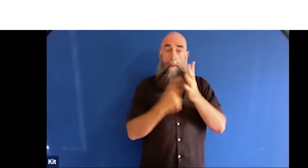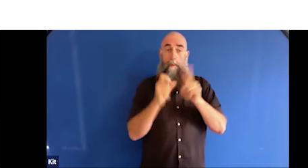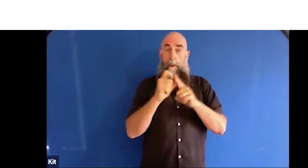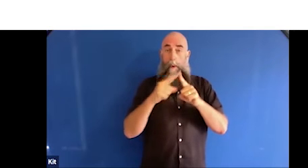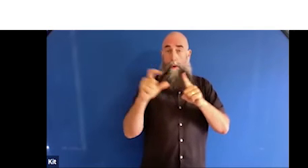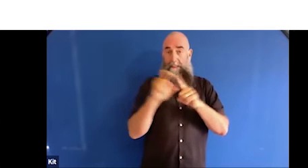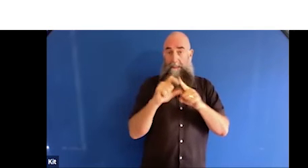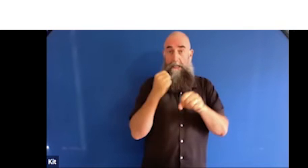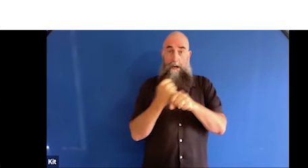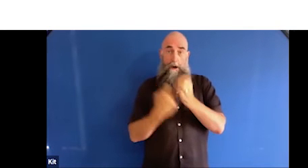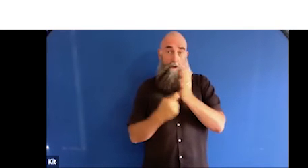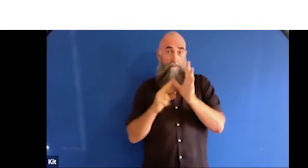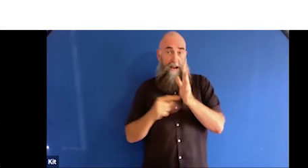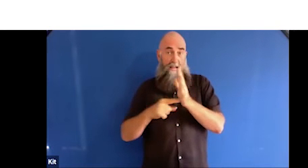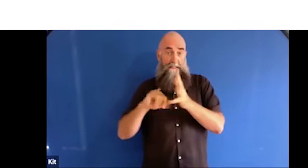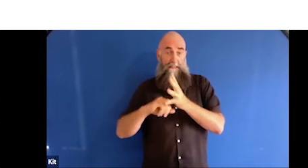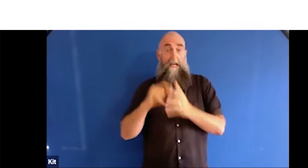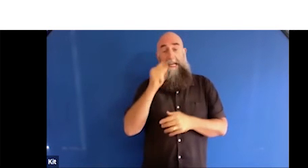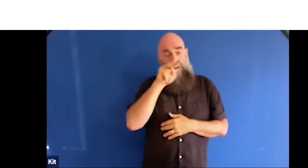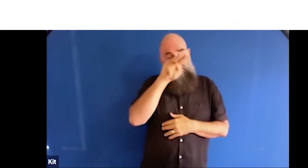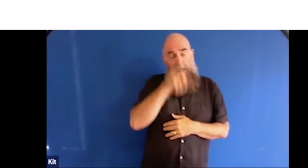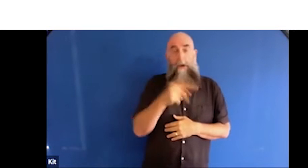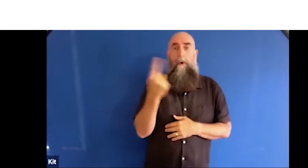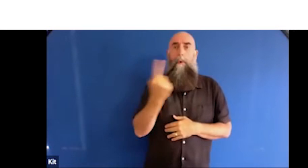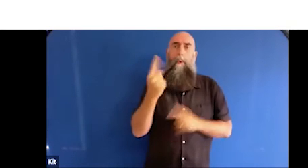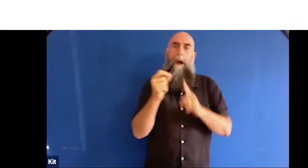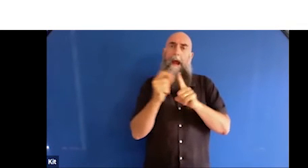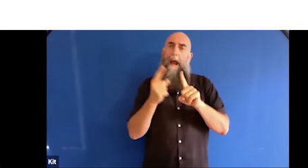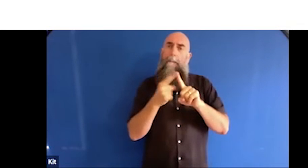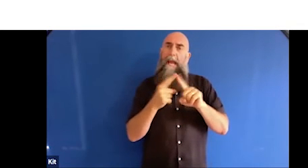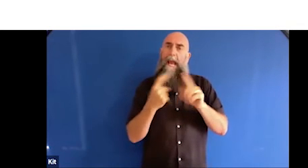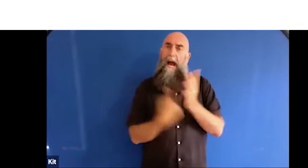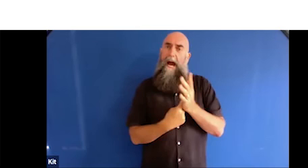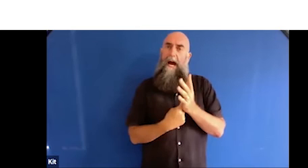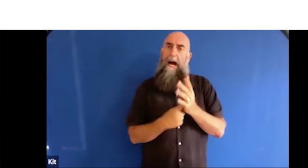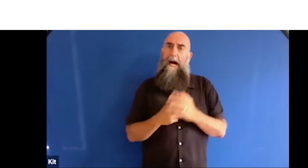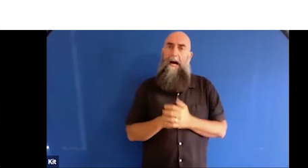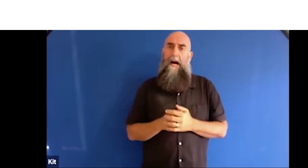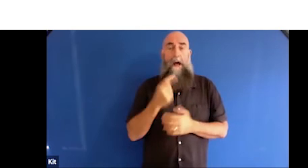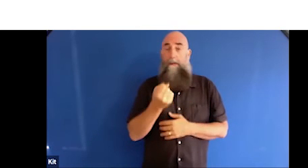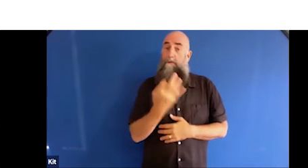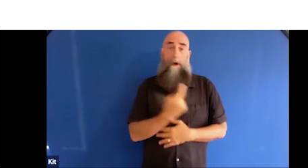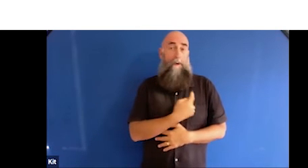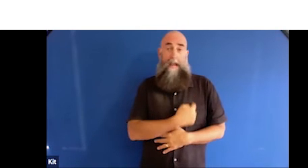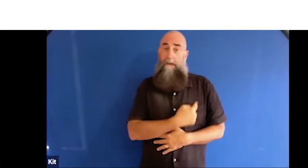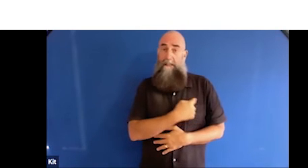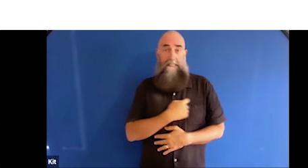so that people who have been assessing the grants. So you can get a sense of whom it is not guaranteed that they'd be doing the next round but it gives you a